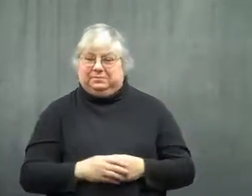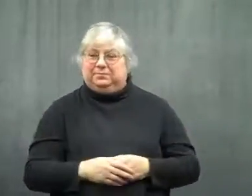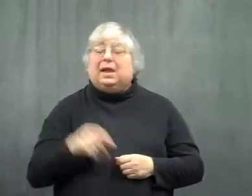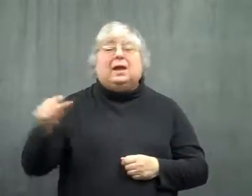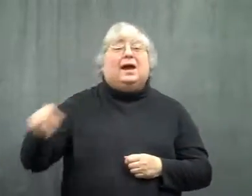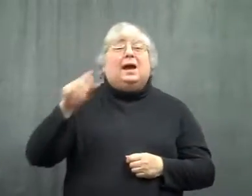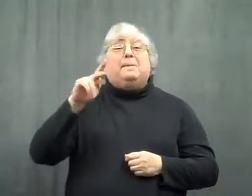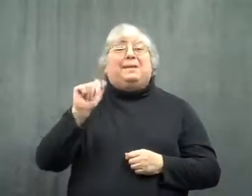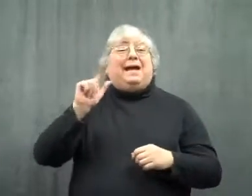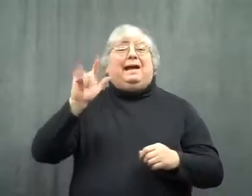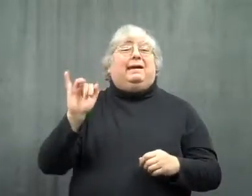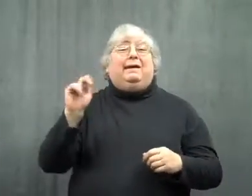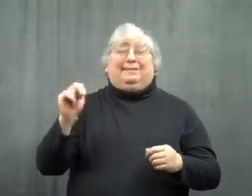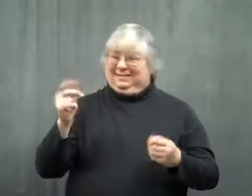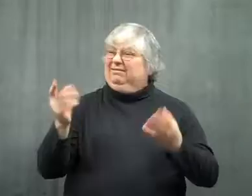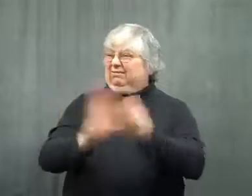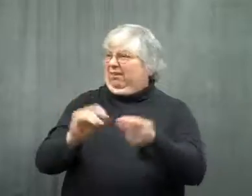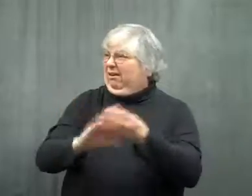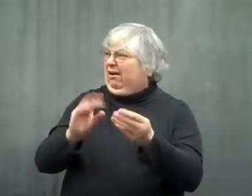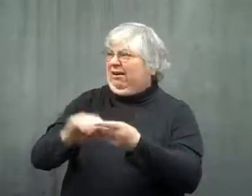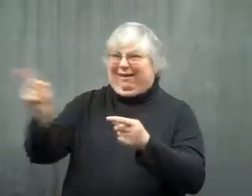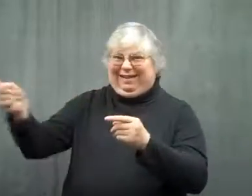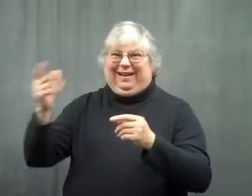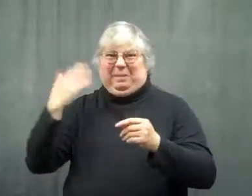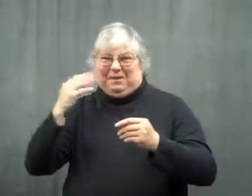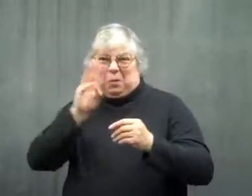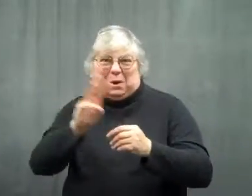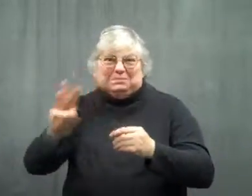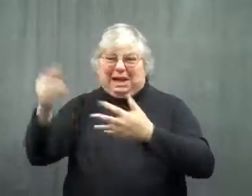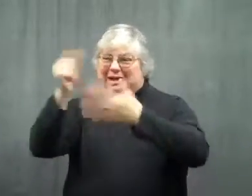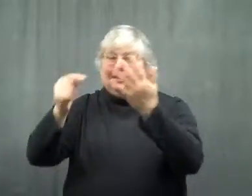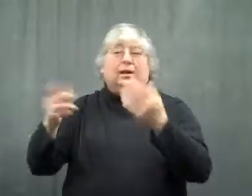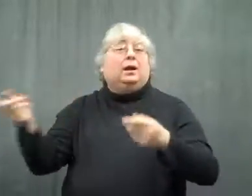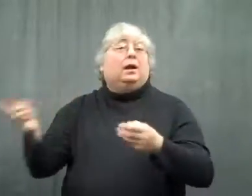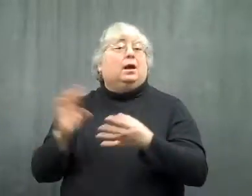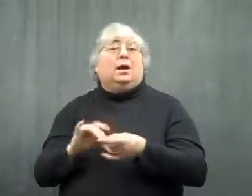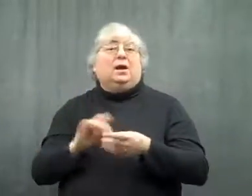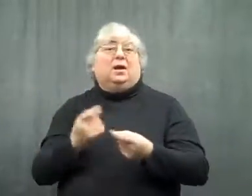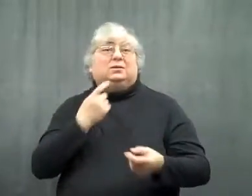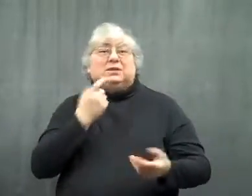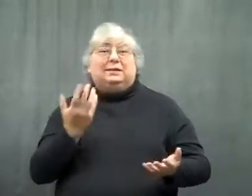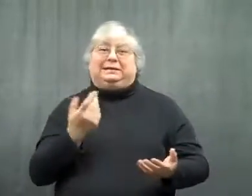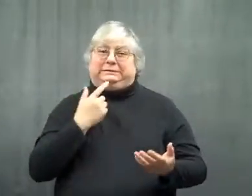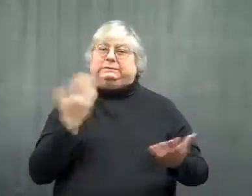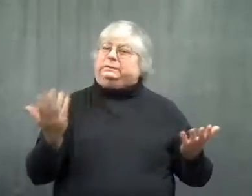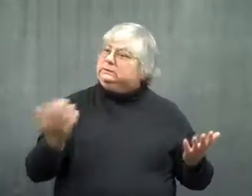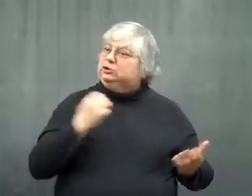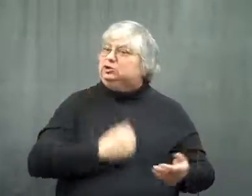After all the talk about her website, Palin expressed her sympathy